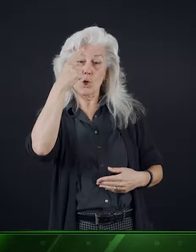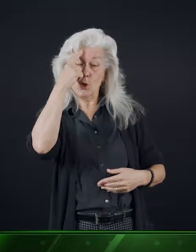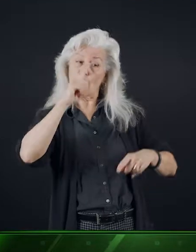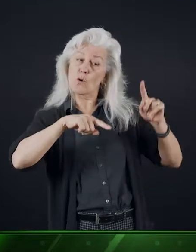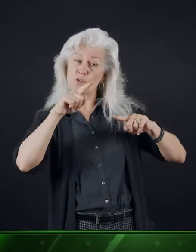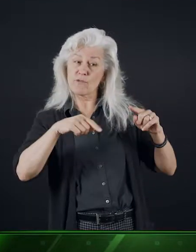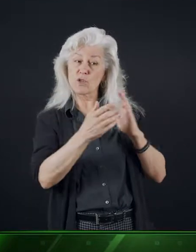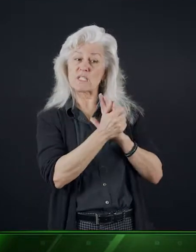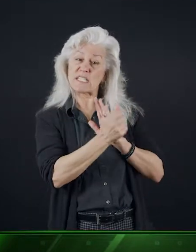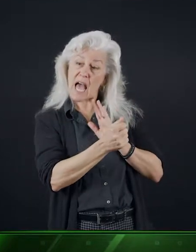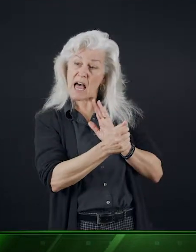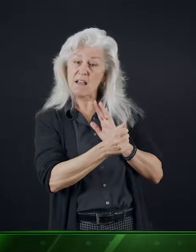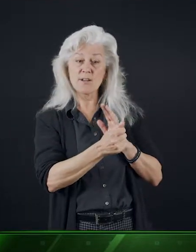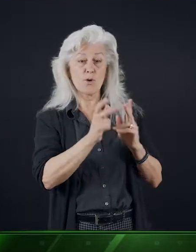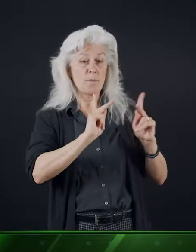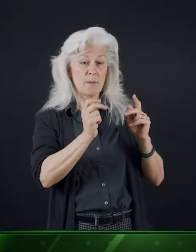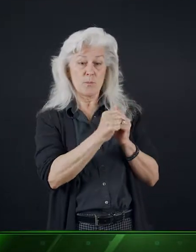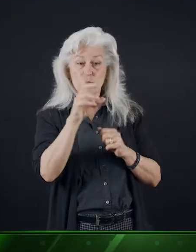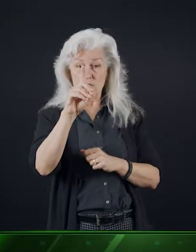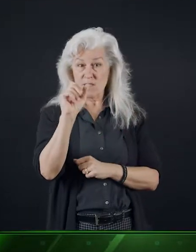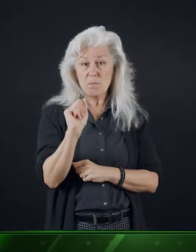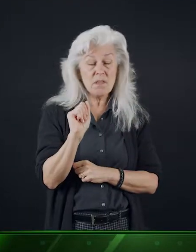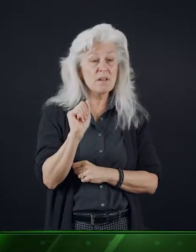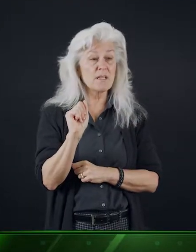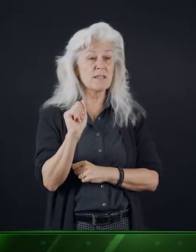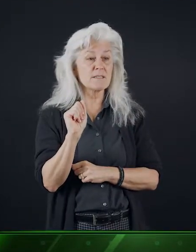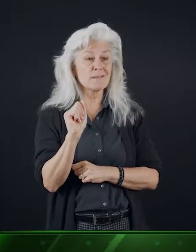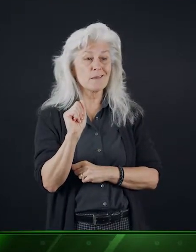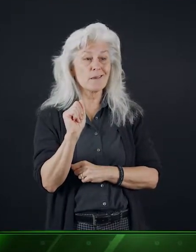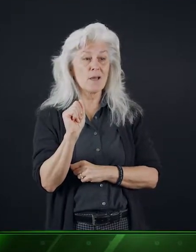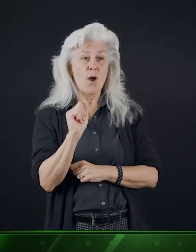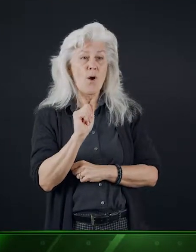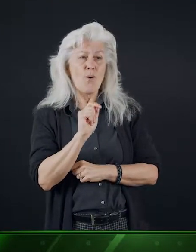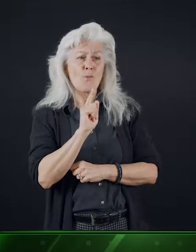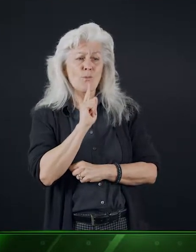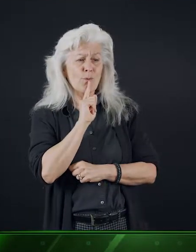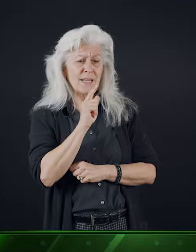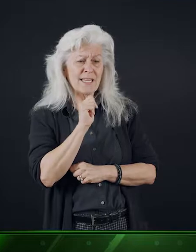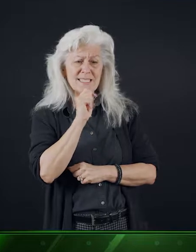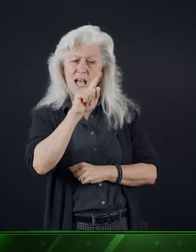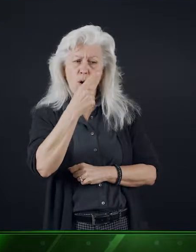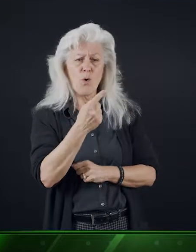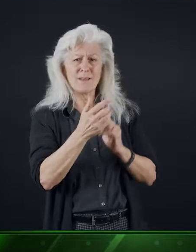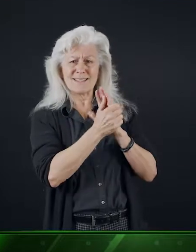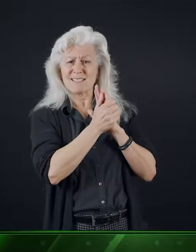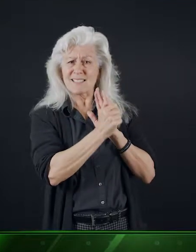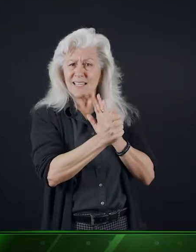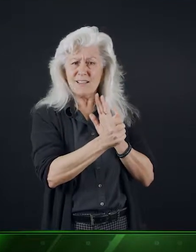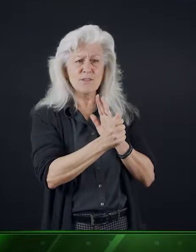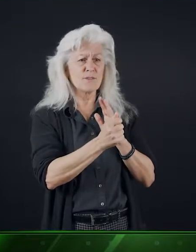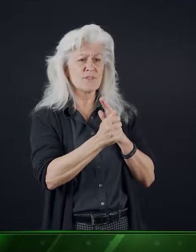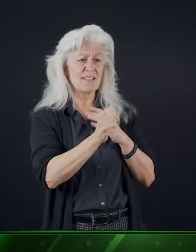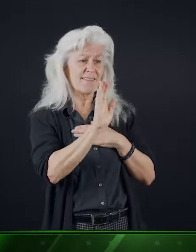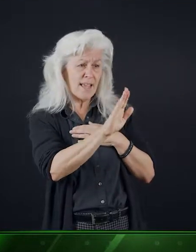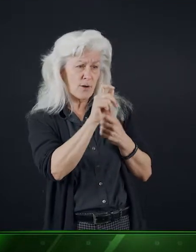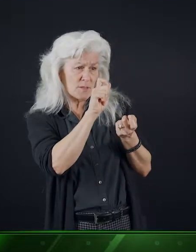if we hire talent with disabilities, we're bringing not just their skills in whatever discipline they may be,